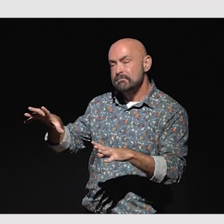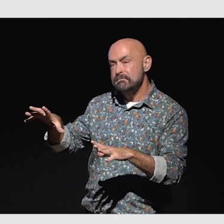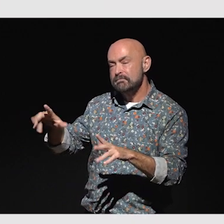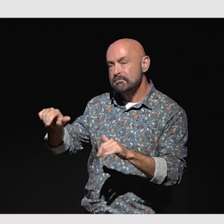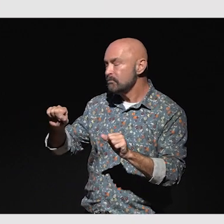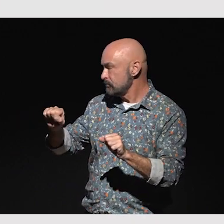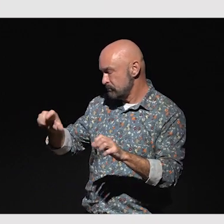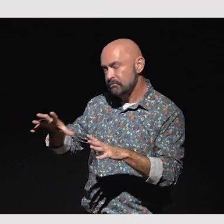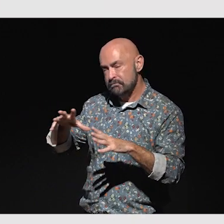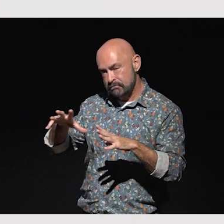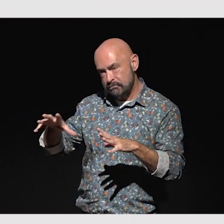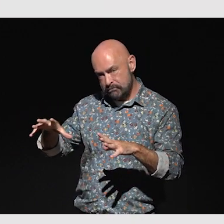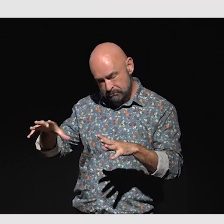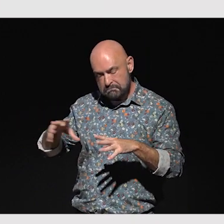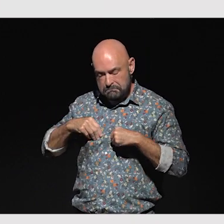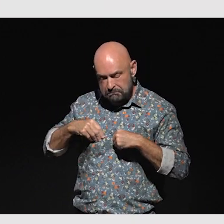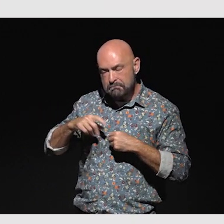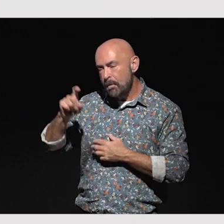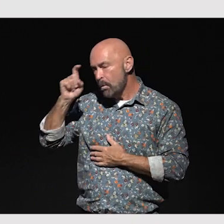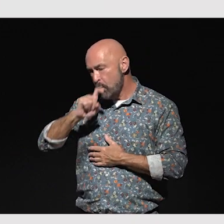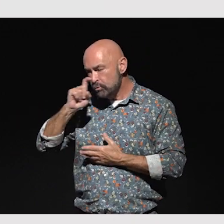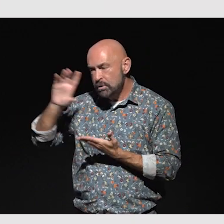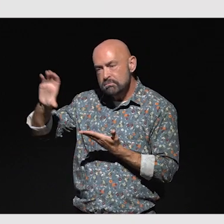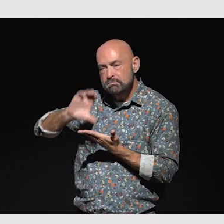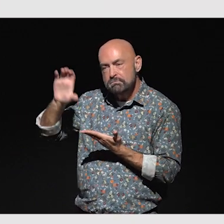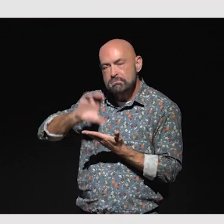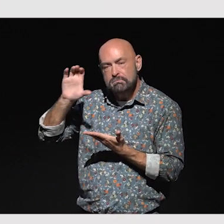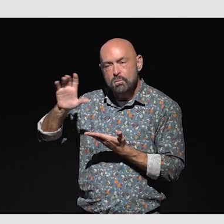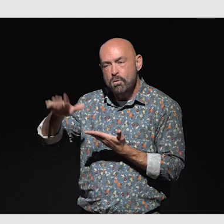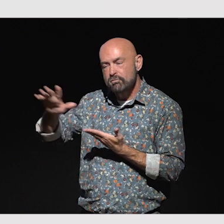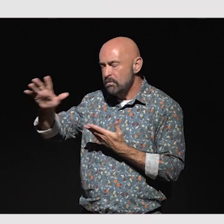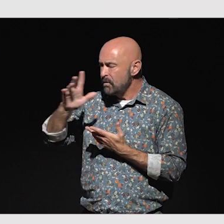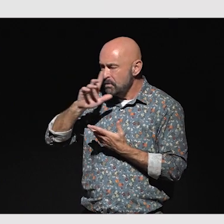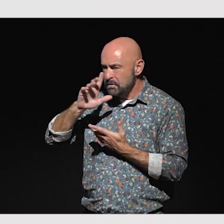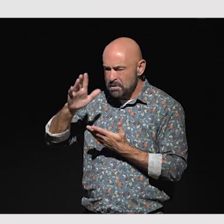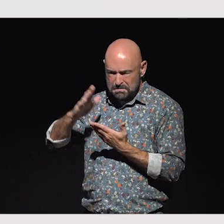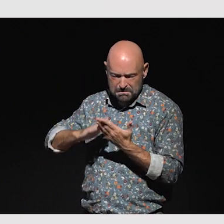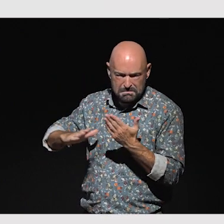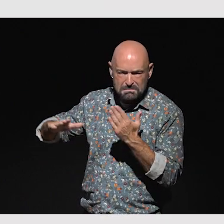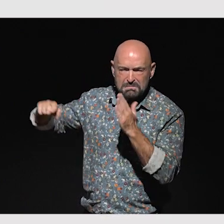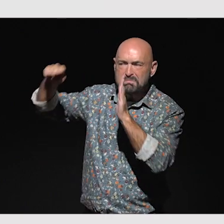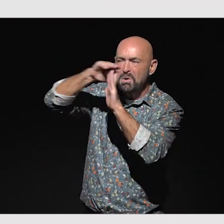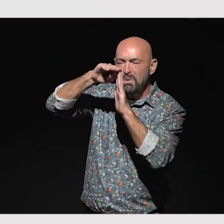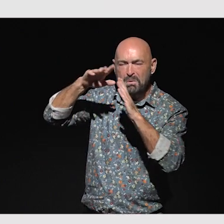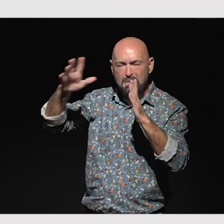accepting portrait commissions only from the absolute height of the aristocracy.